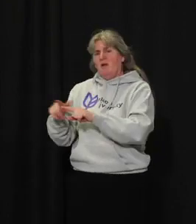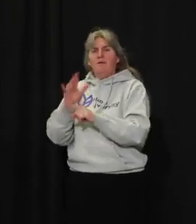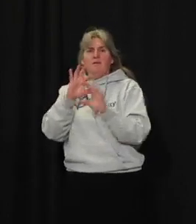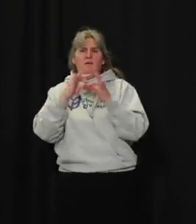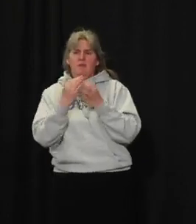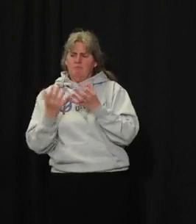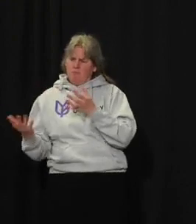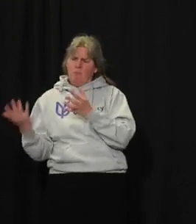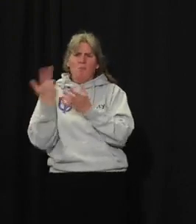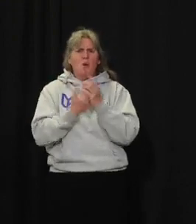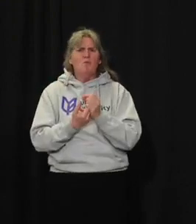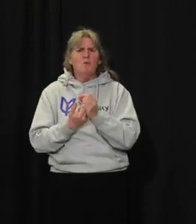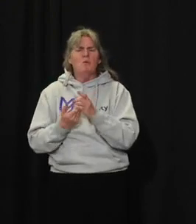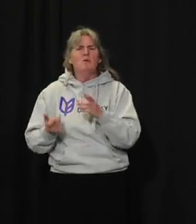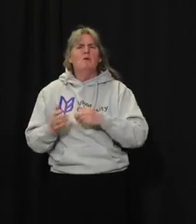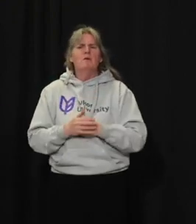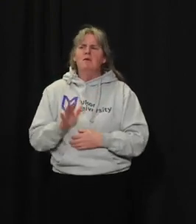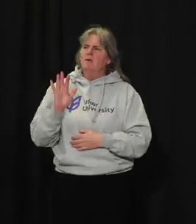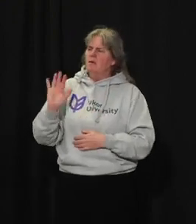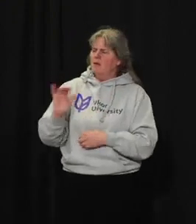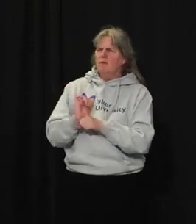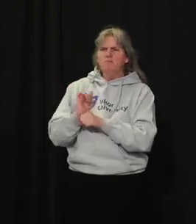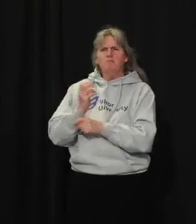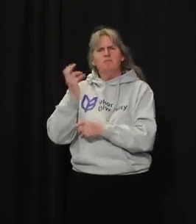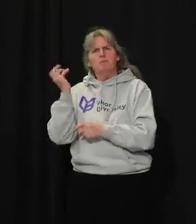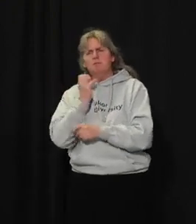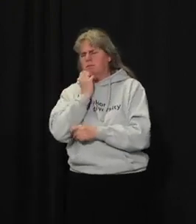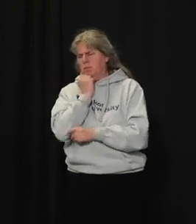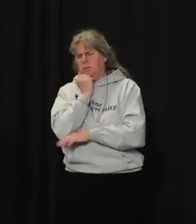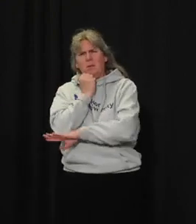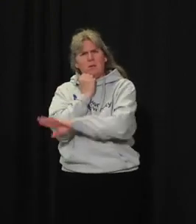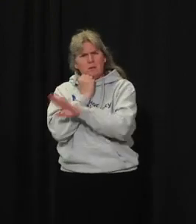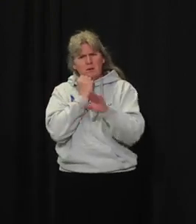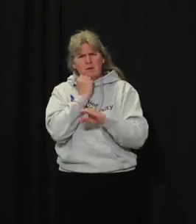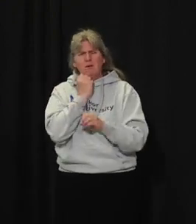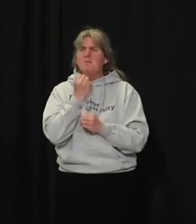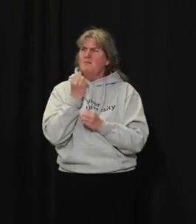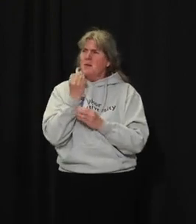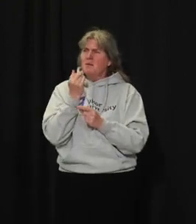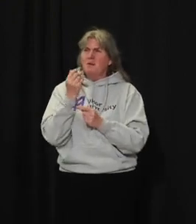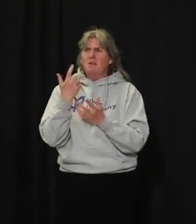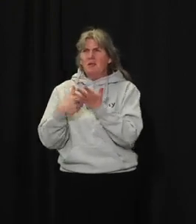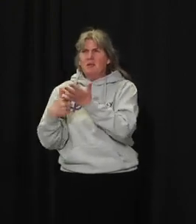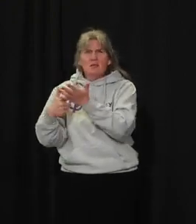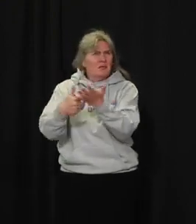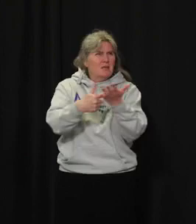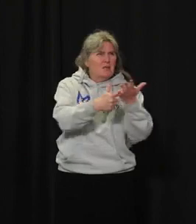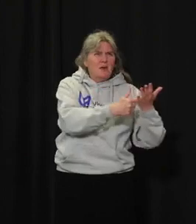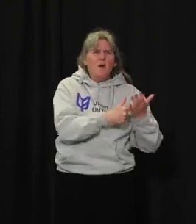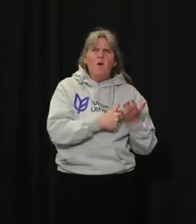for their families. Their work is valuable, and I have spoken with countless amount of people about how much